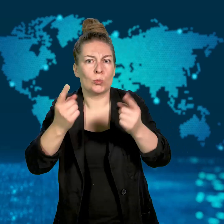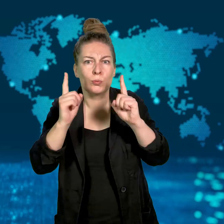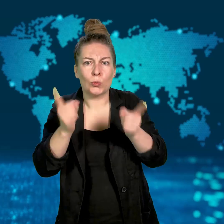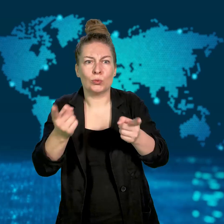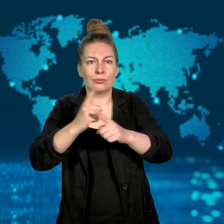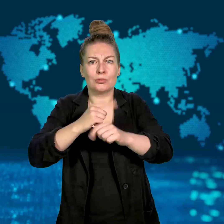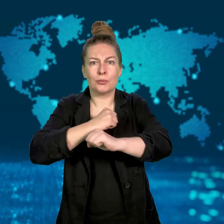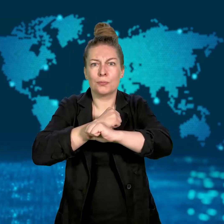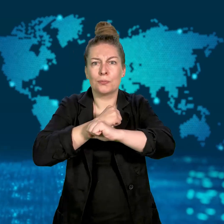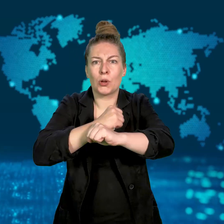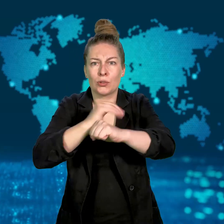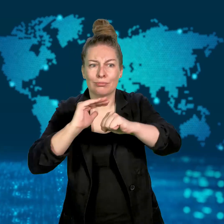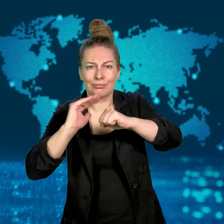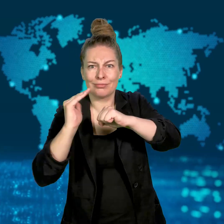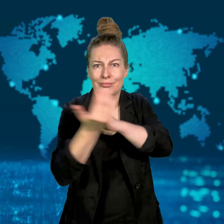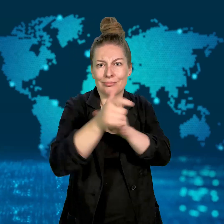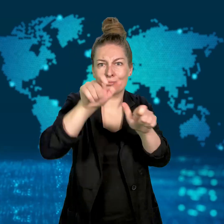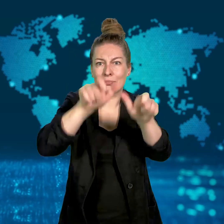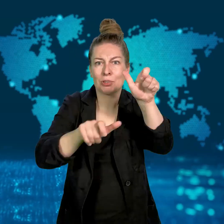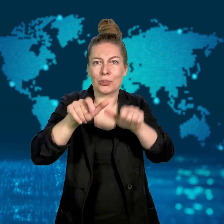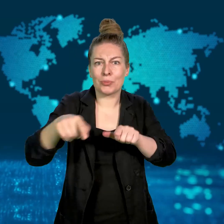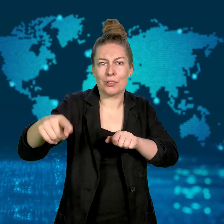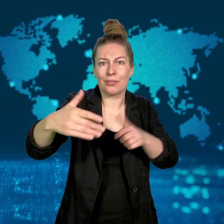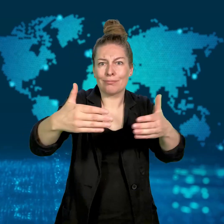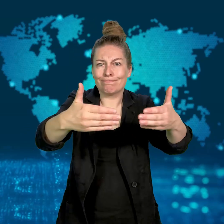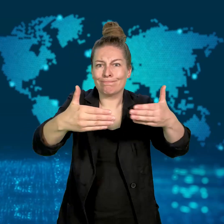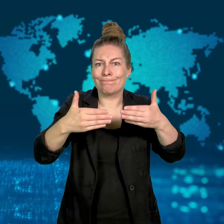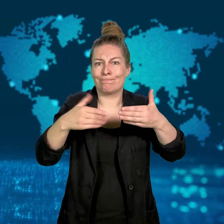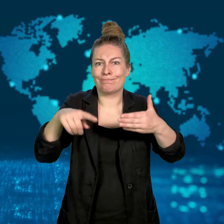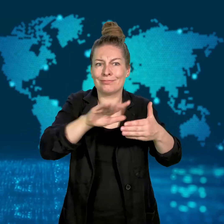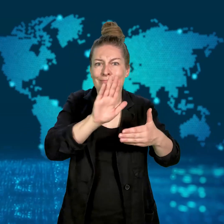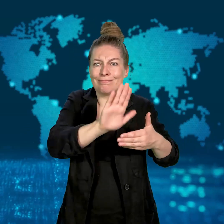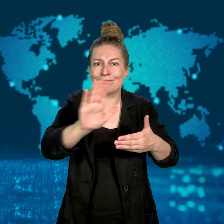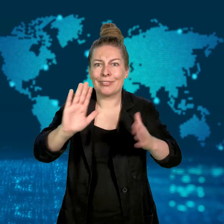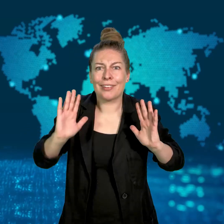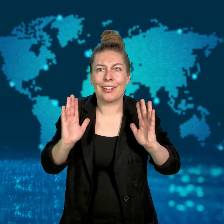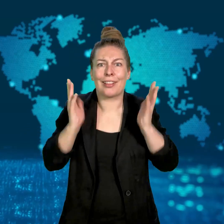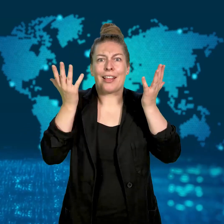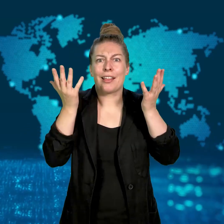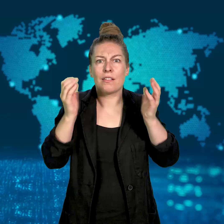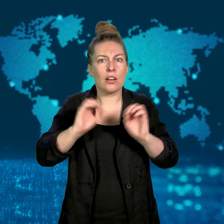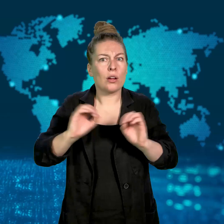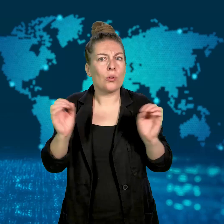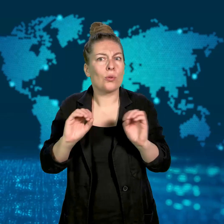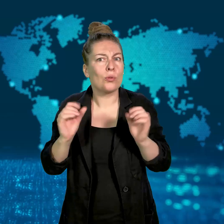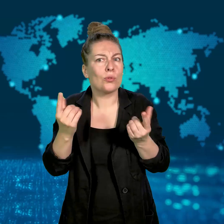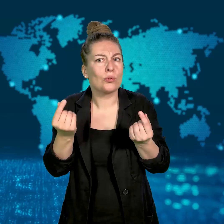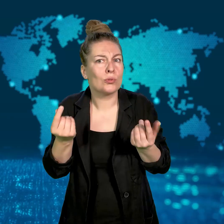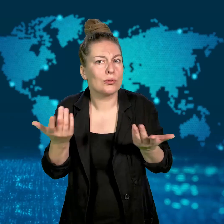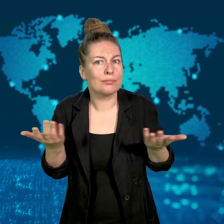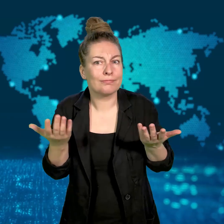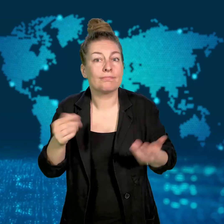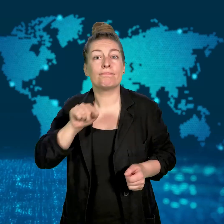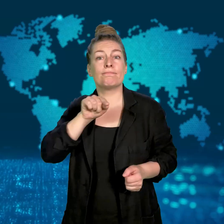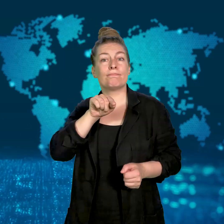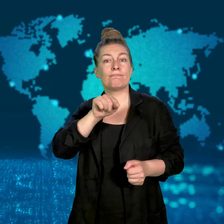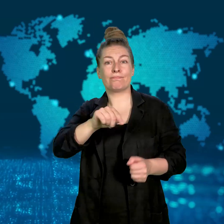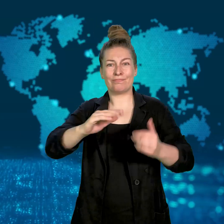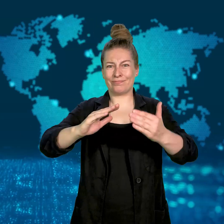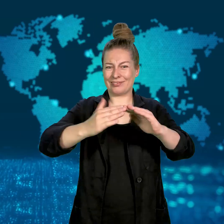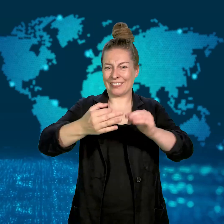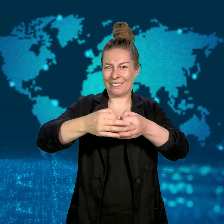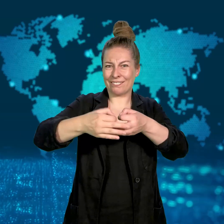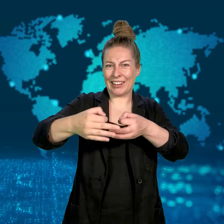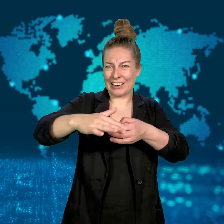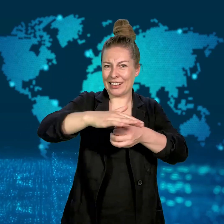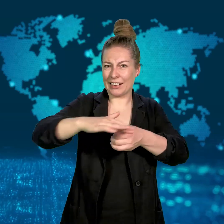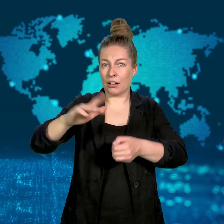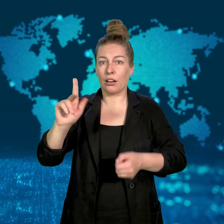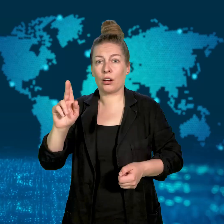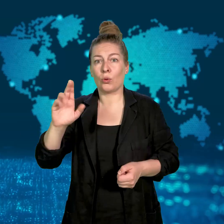The group believes the attack shows once again that the Nigerian government is